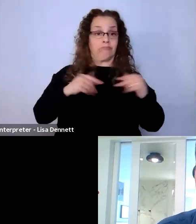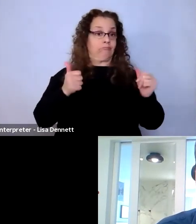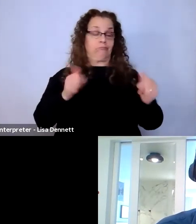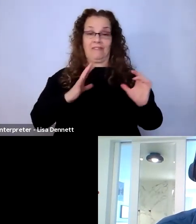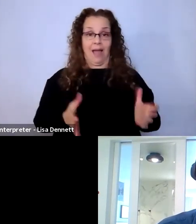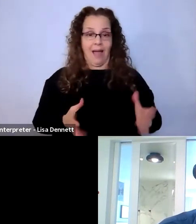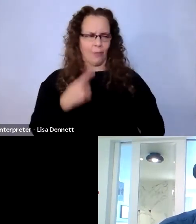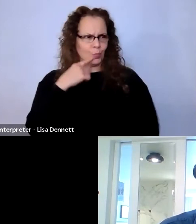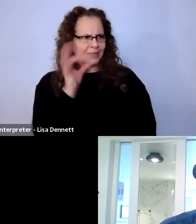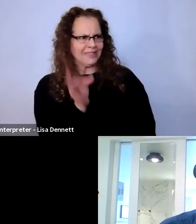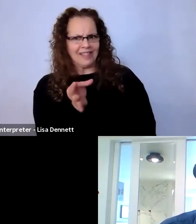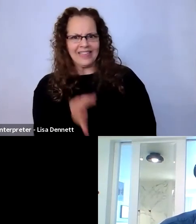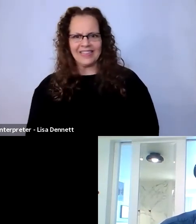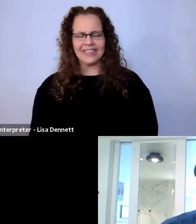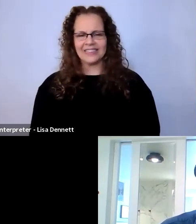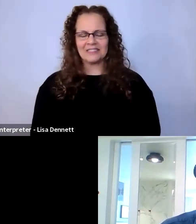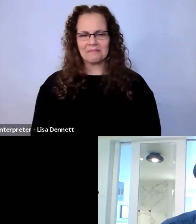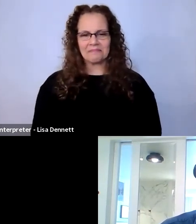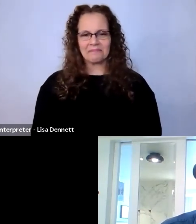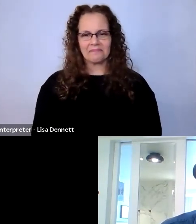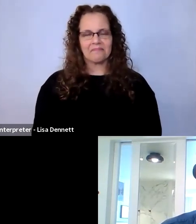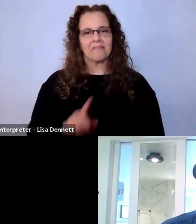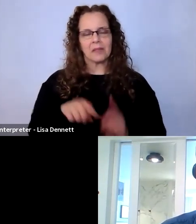Moving but yes i've certainly received those as well.